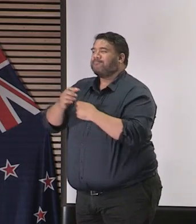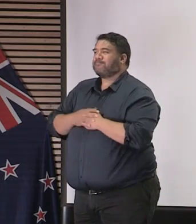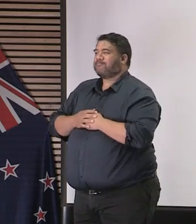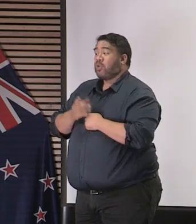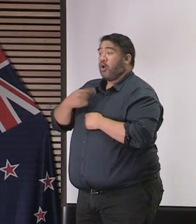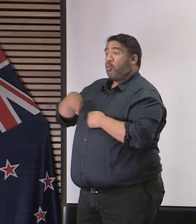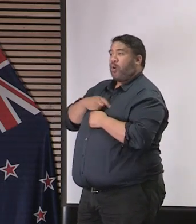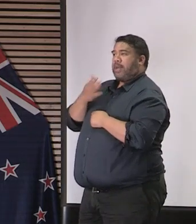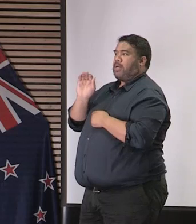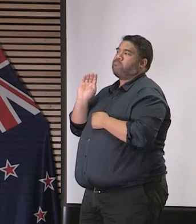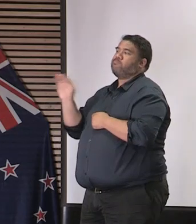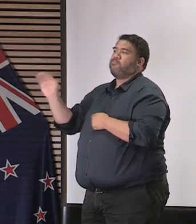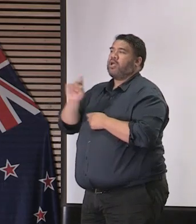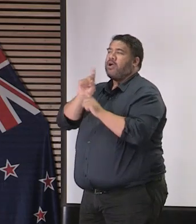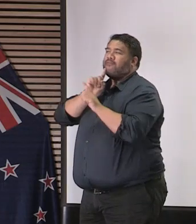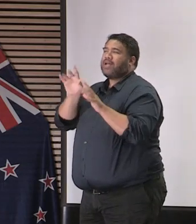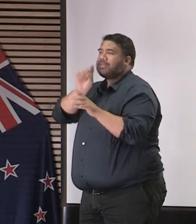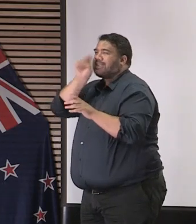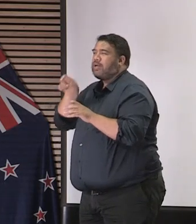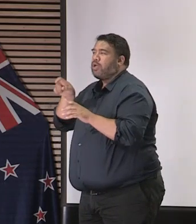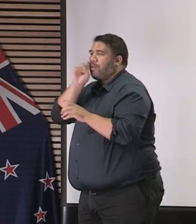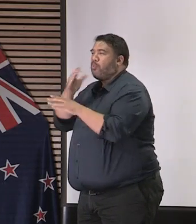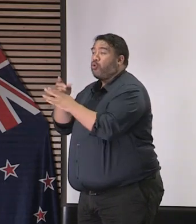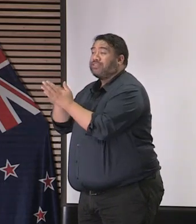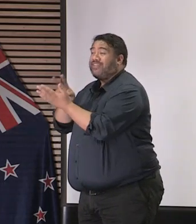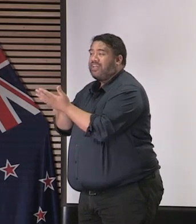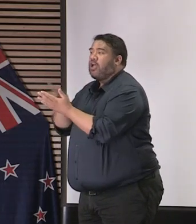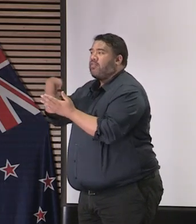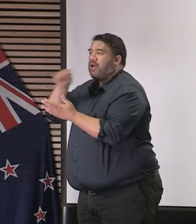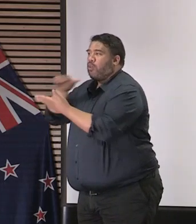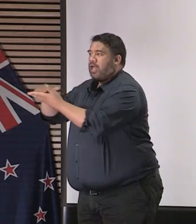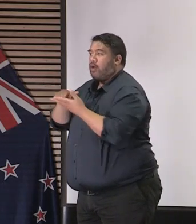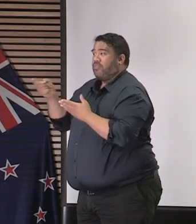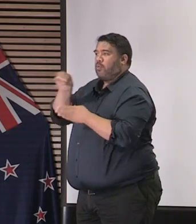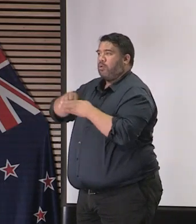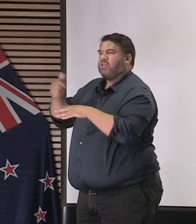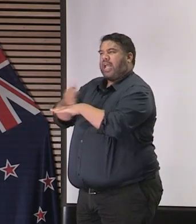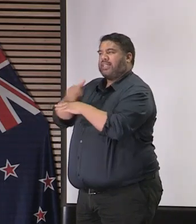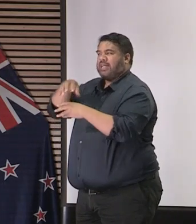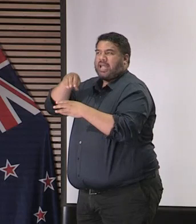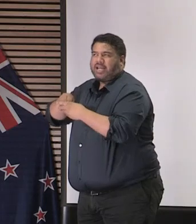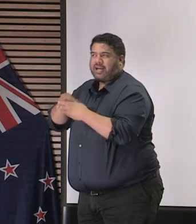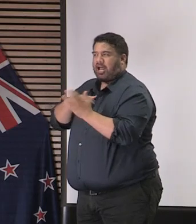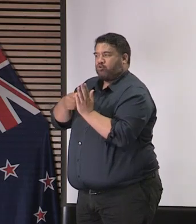that's taking place in the home. We are in touch with a number of well-known Kiwi